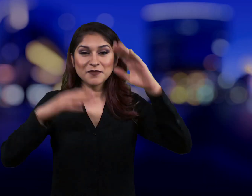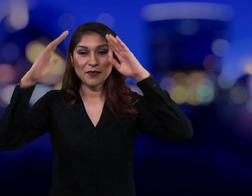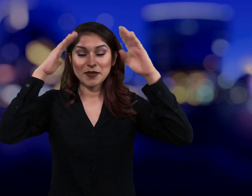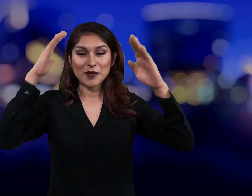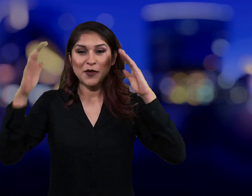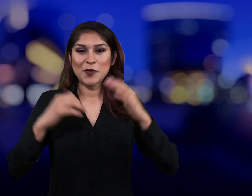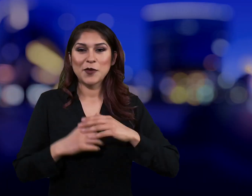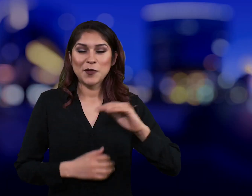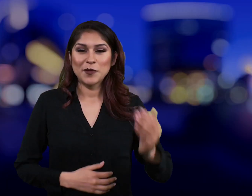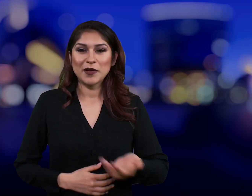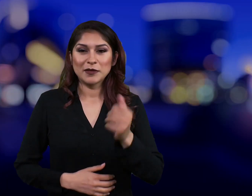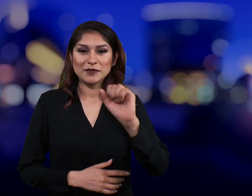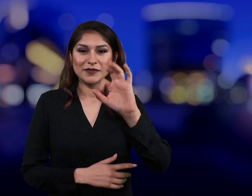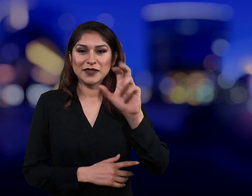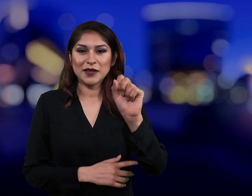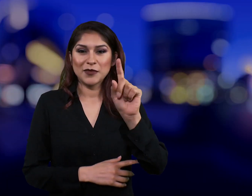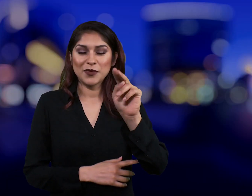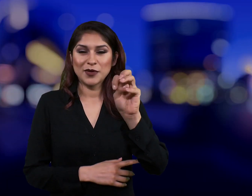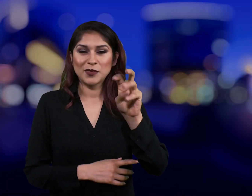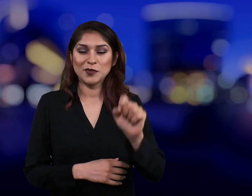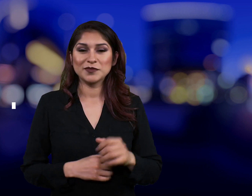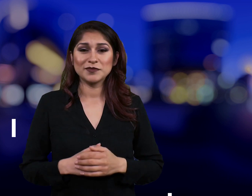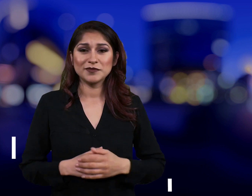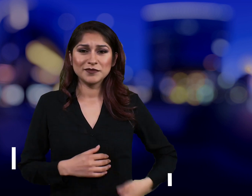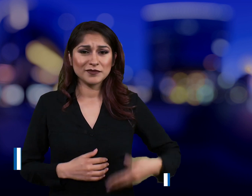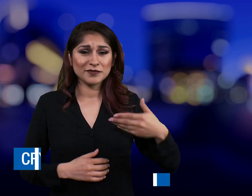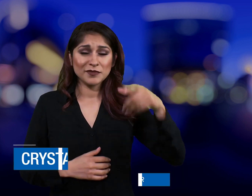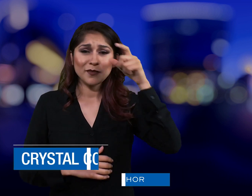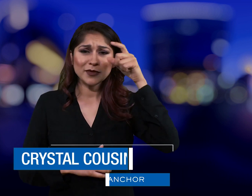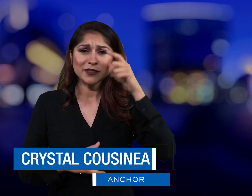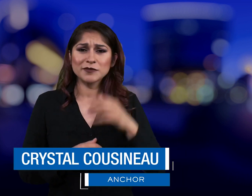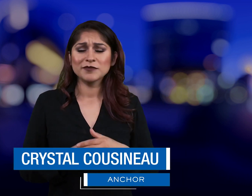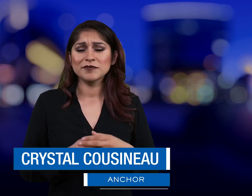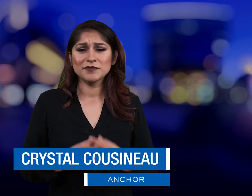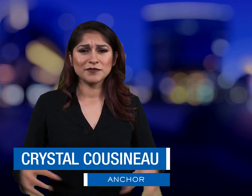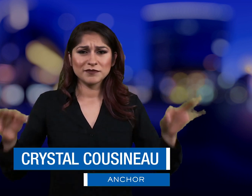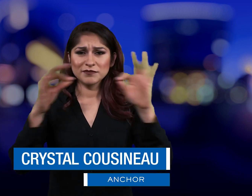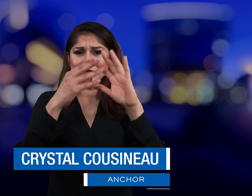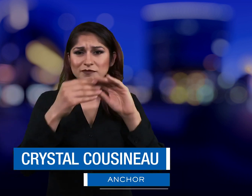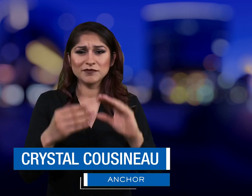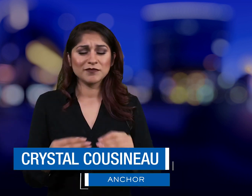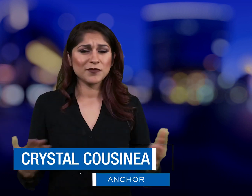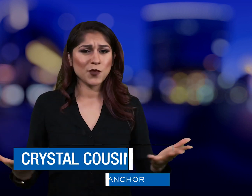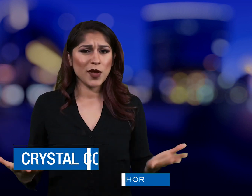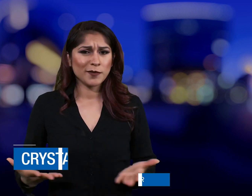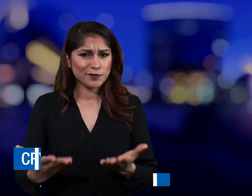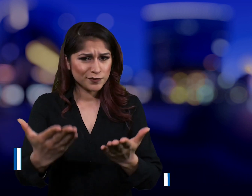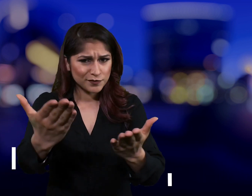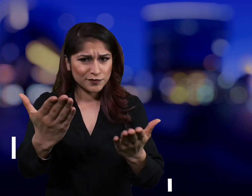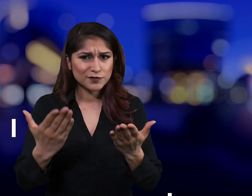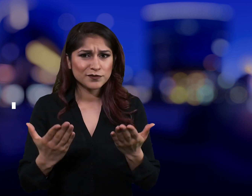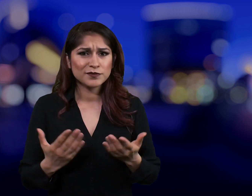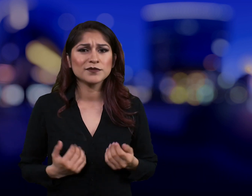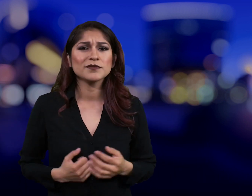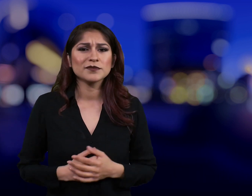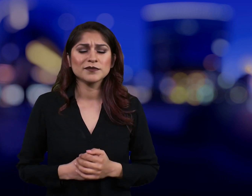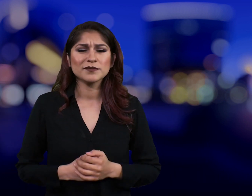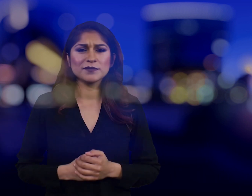Hello everyone. Welcome to Sign1News. I'm Crystal Cousineau. Here are your top stories for today.